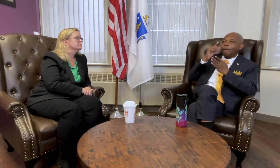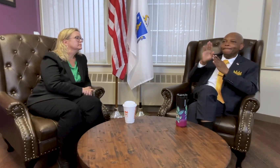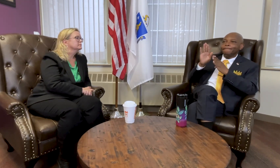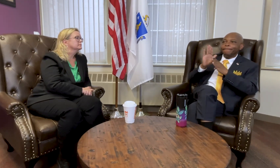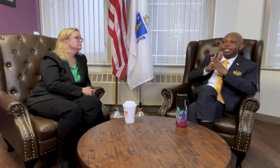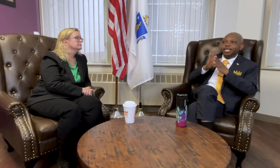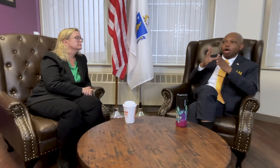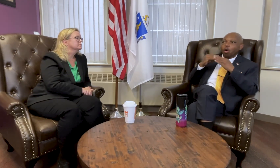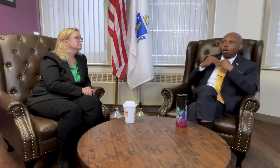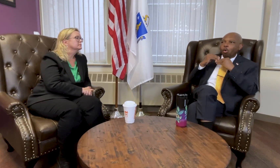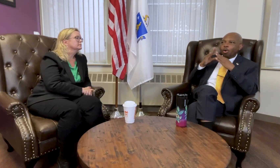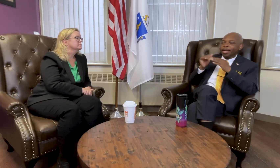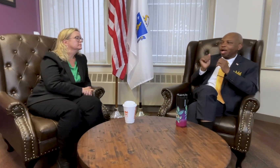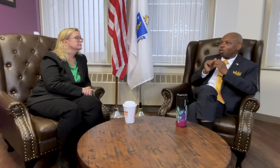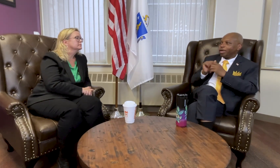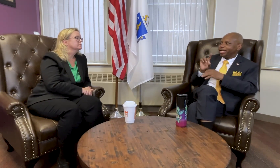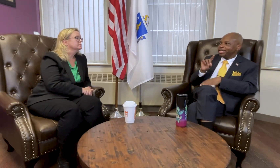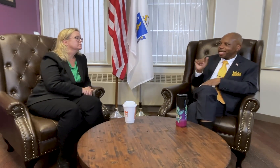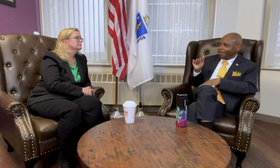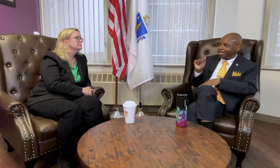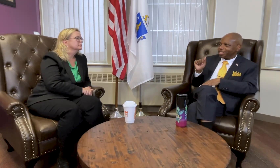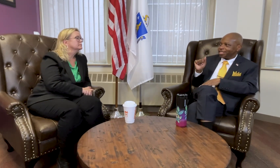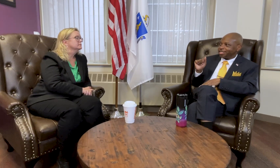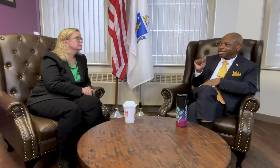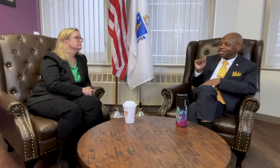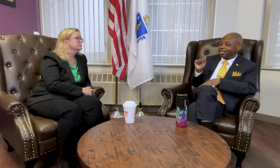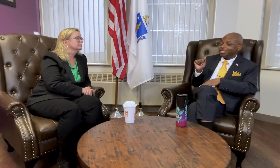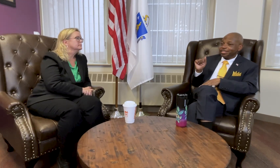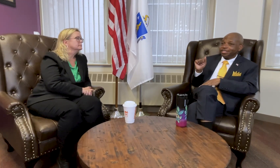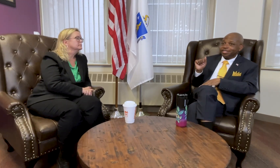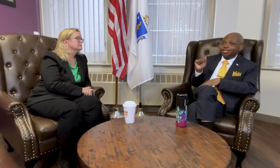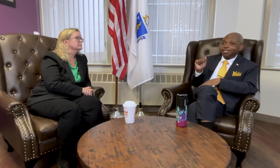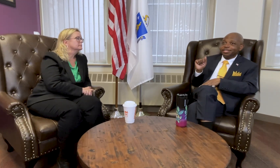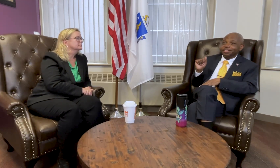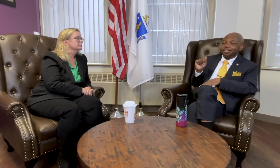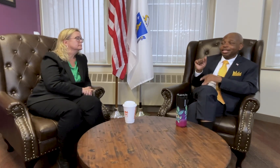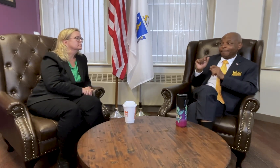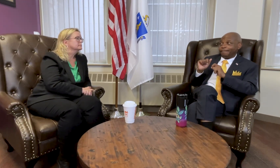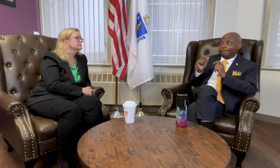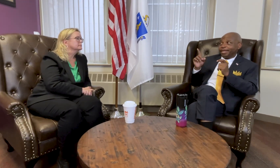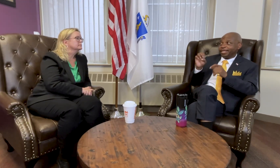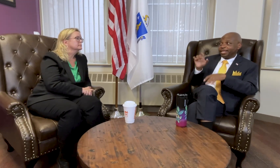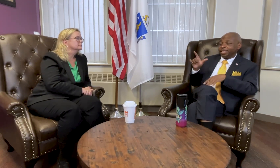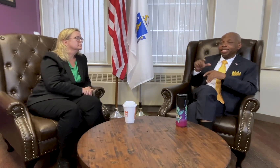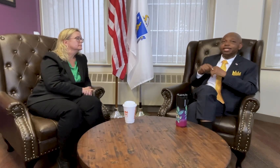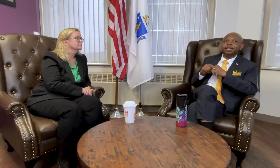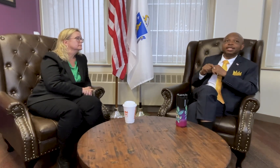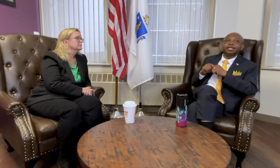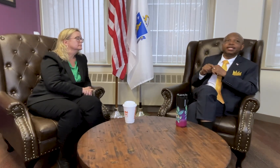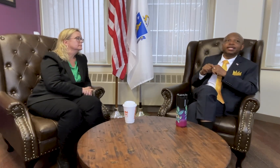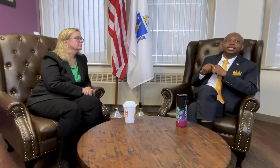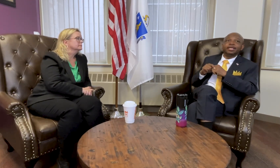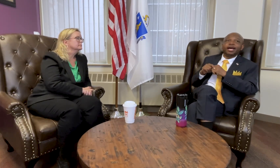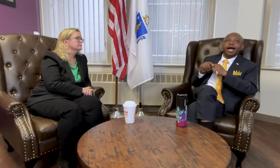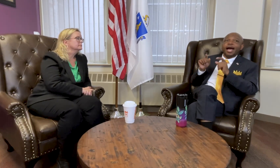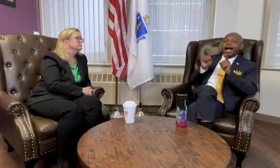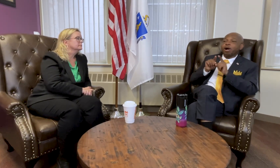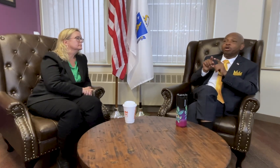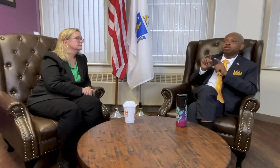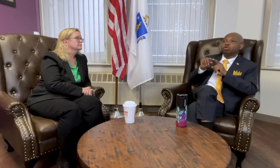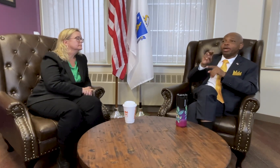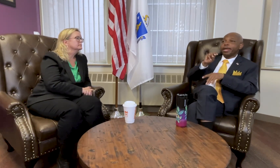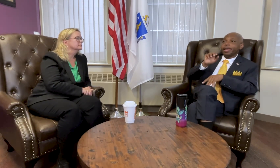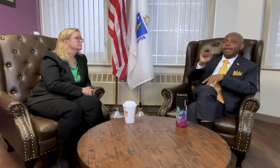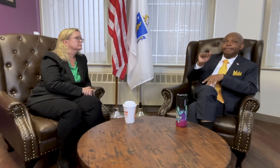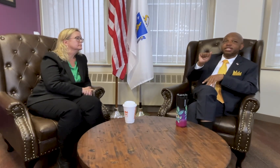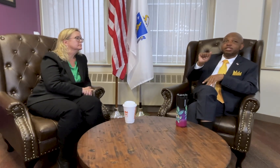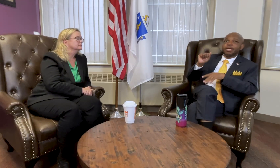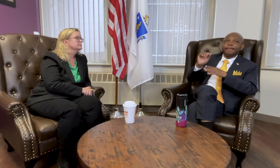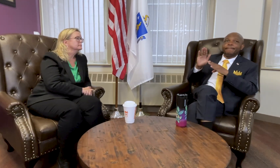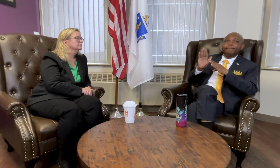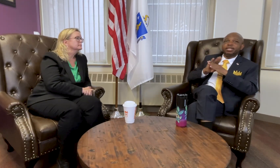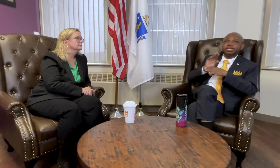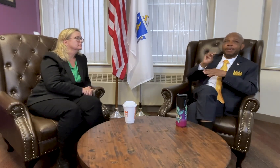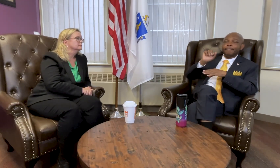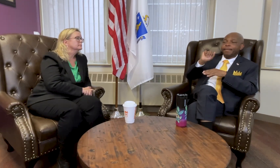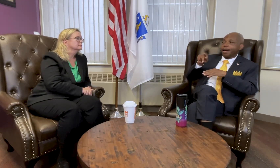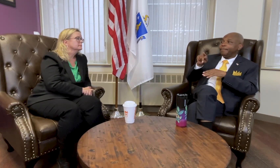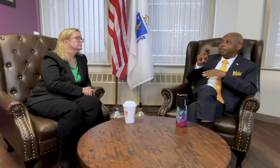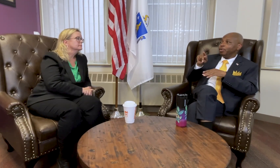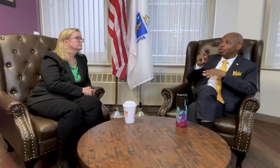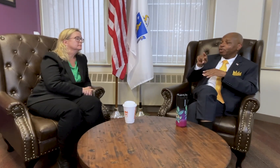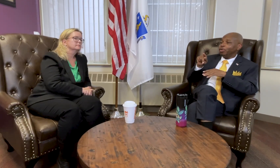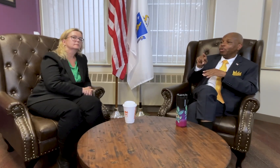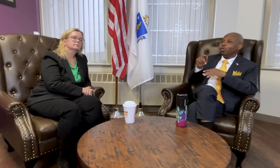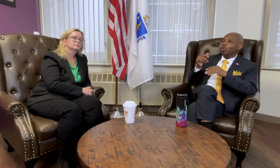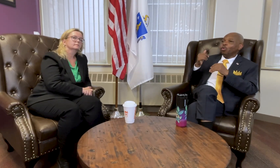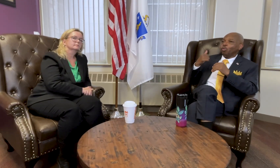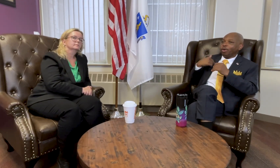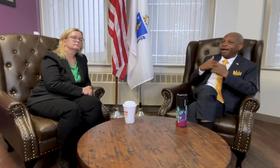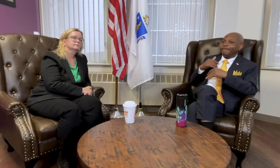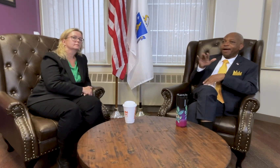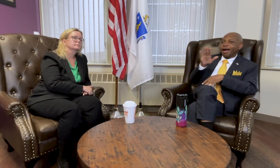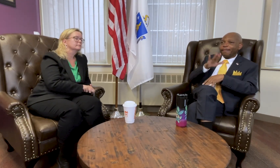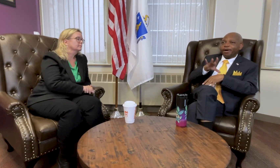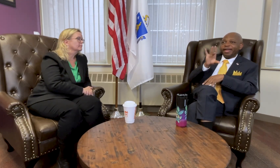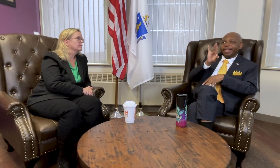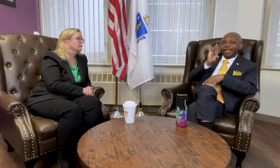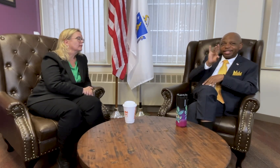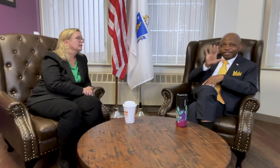owners with Disabilities. That is a big deal. In addition, Massachusetts has created a business map